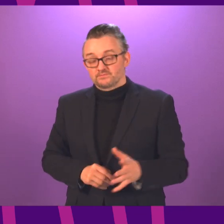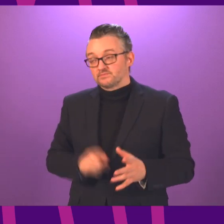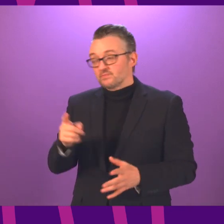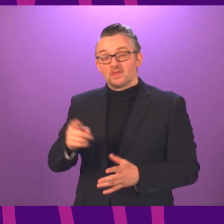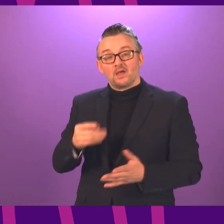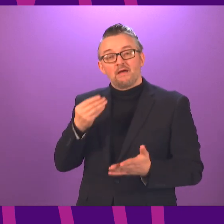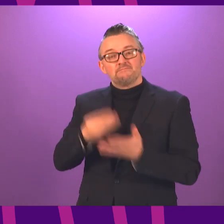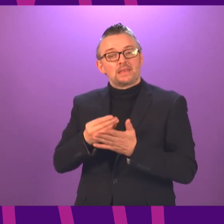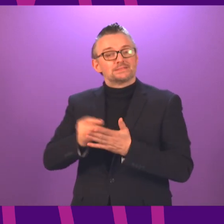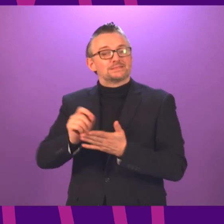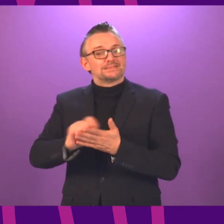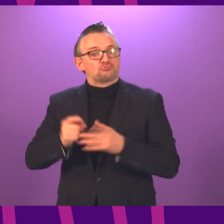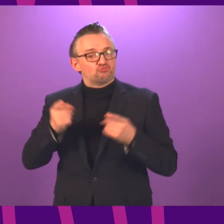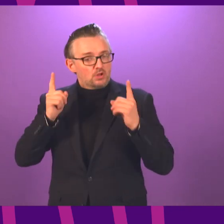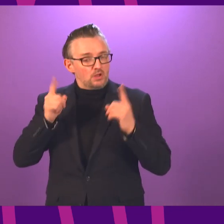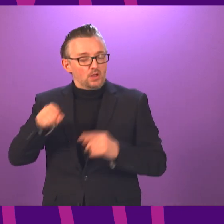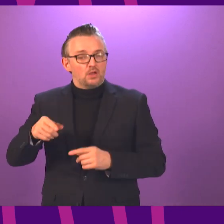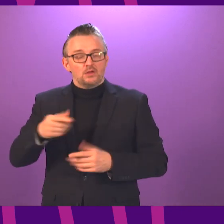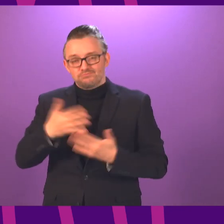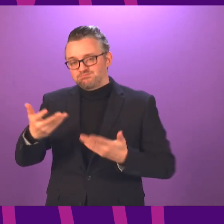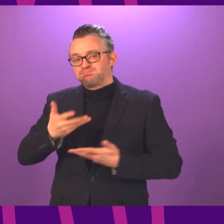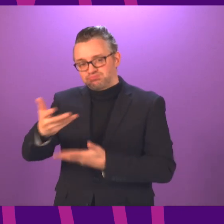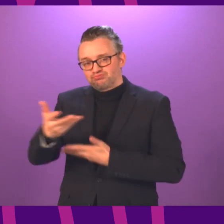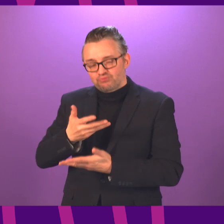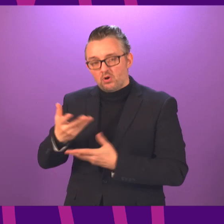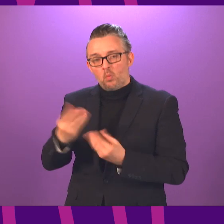she always does—have discussions with and make representations to the Chancellor of